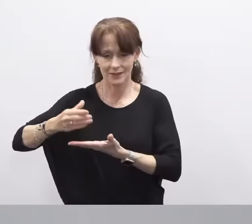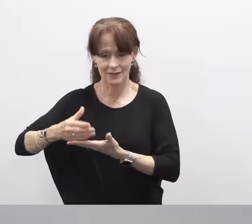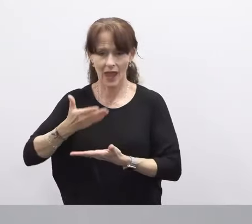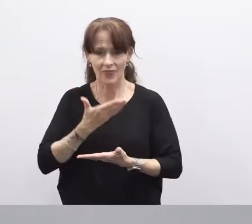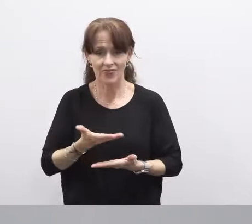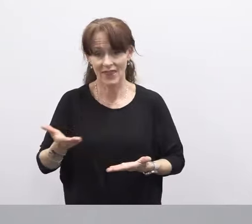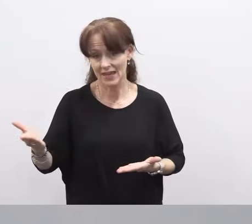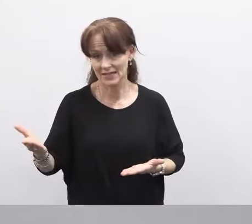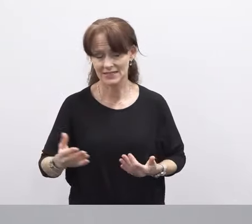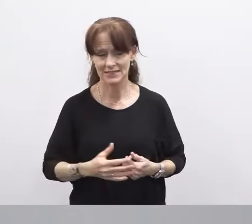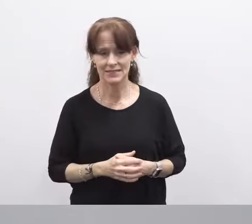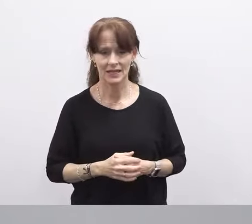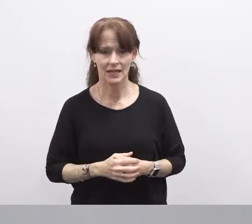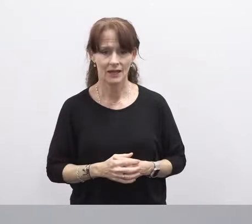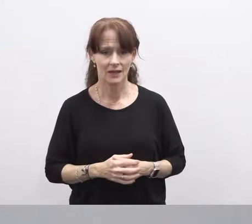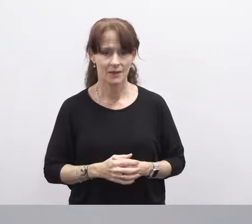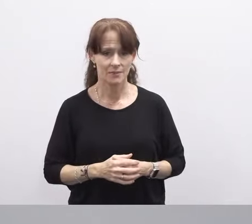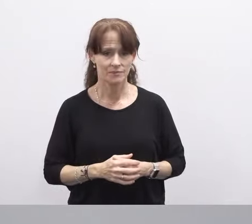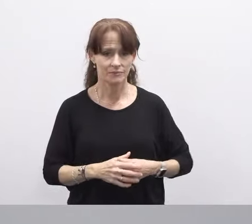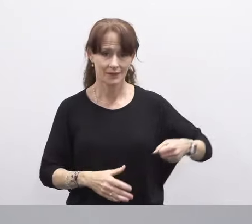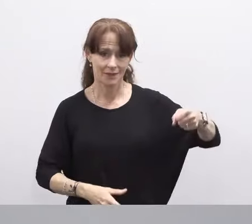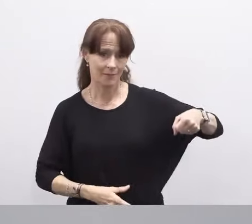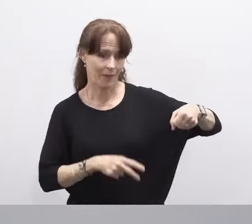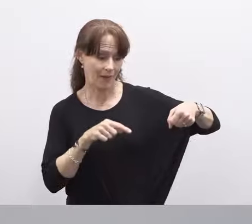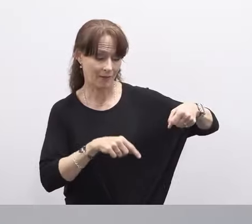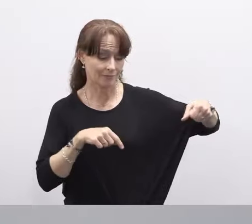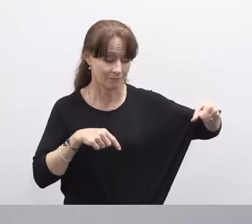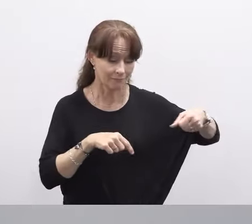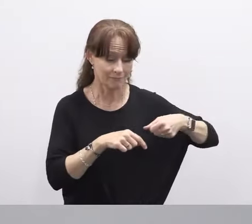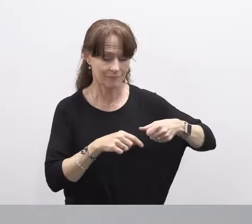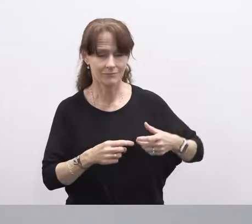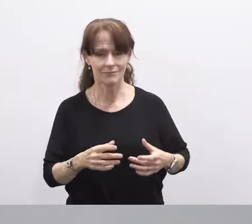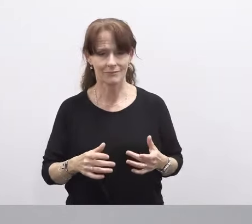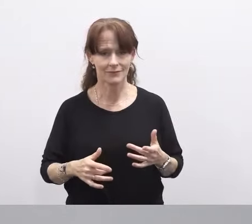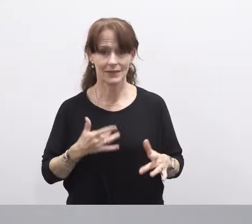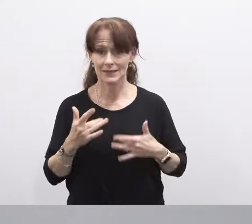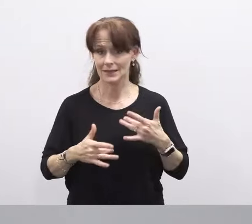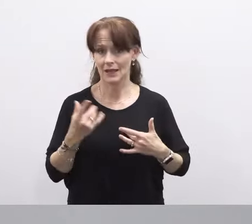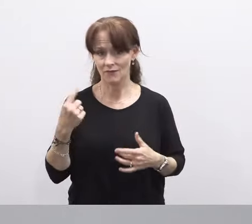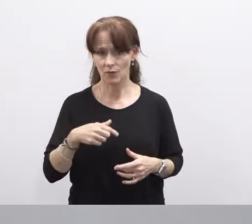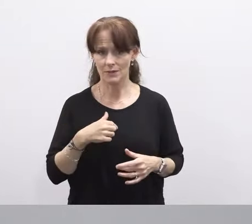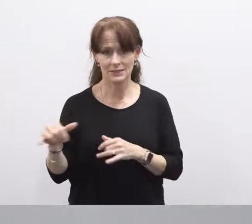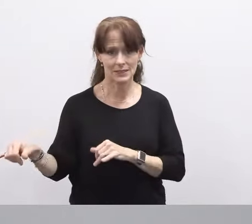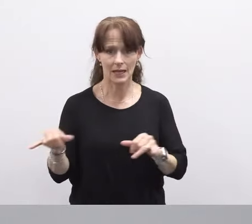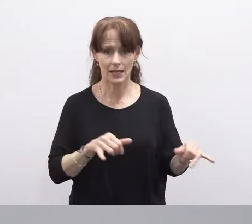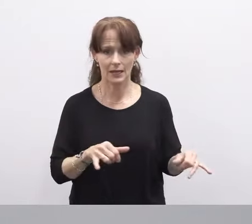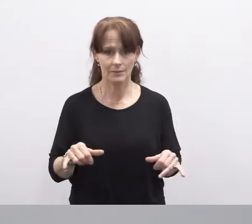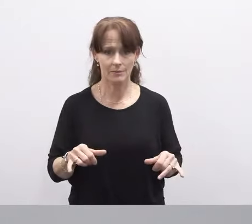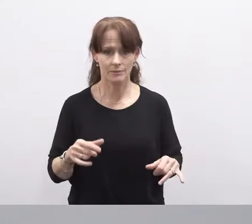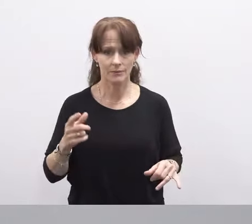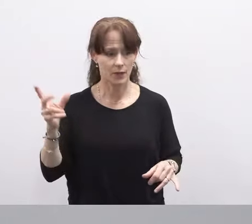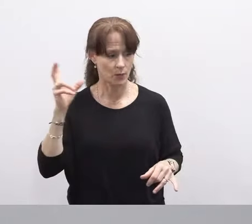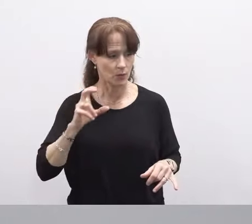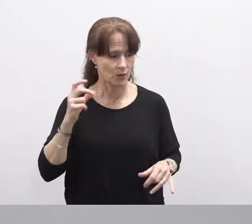and I think the highlight for me of course, was the same for everybody else, where we were hearing from the students